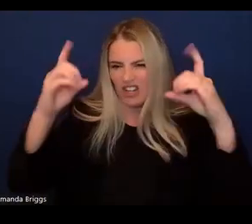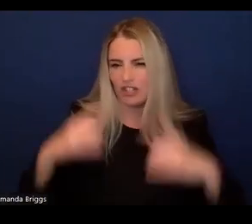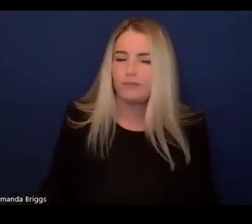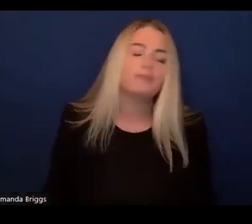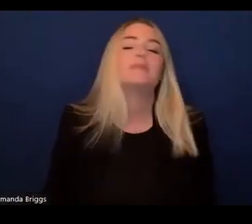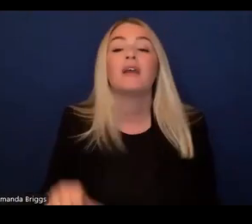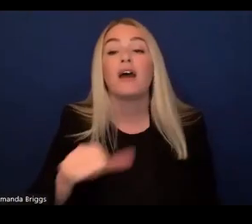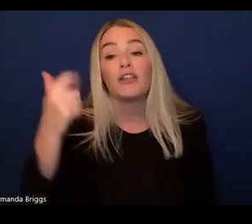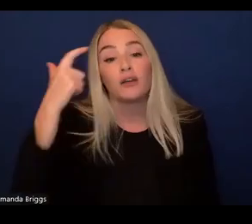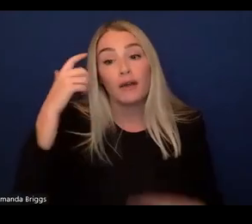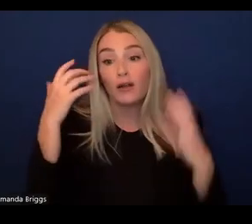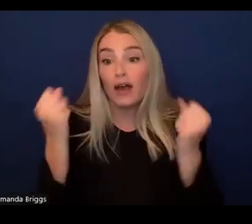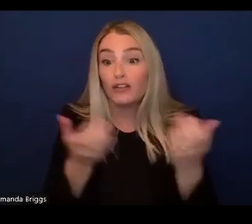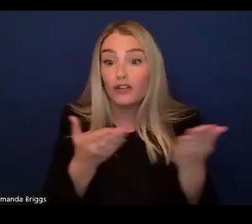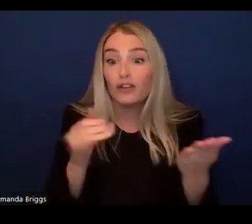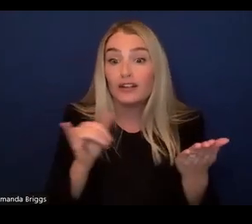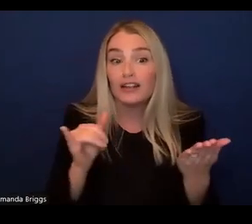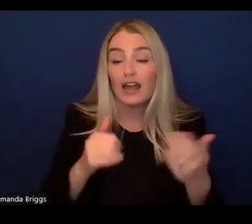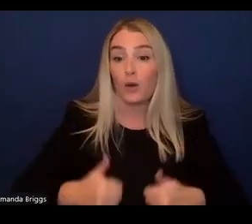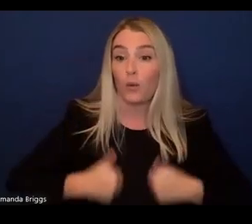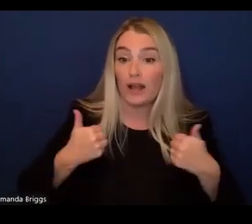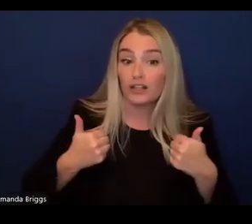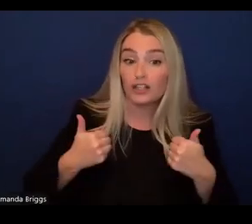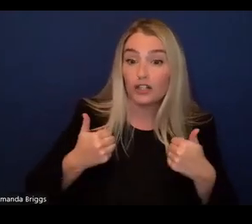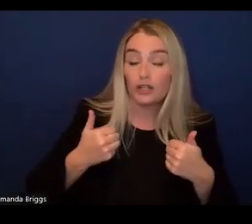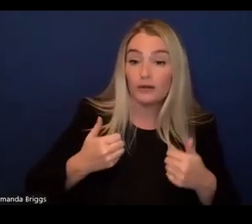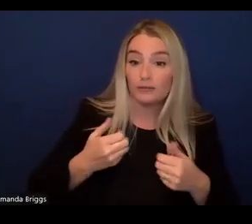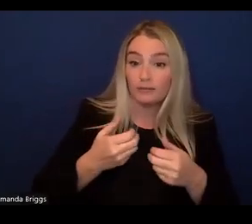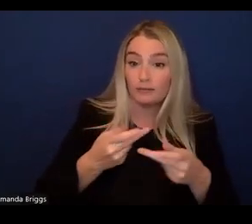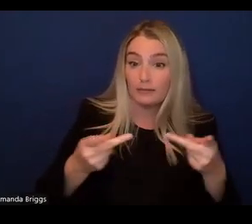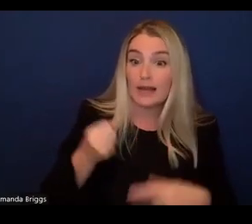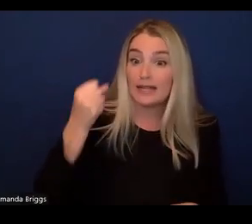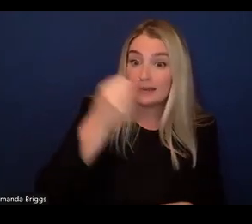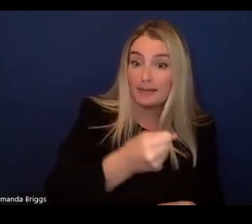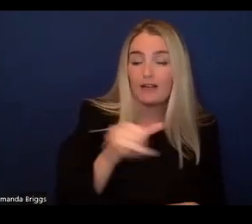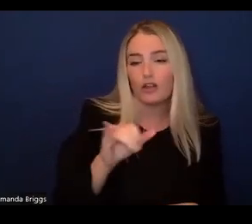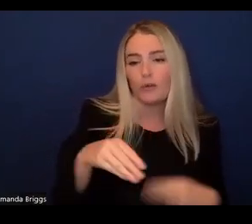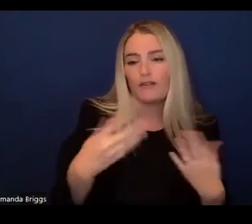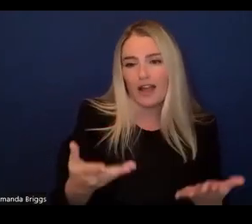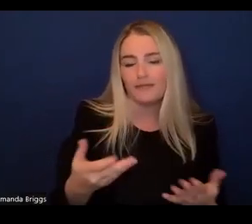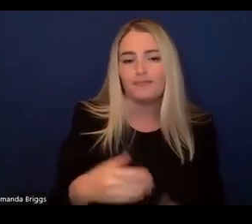Other mental health services, such as residential placement, can also be provided again, it depends